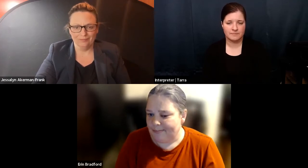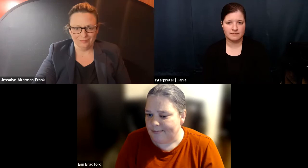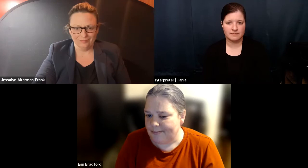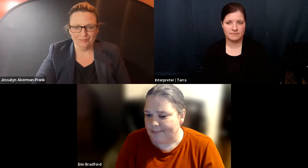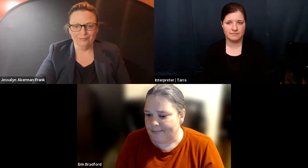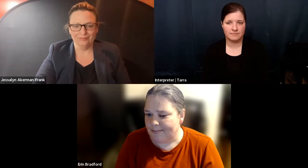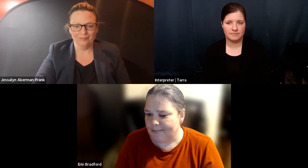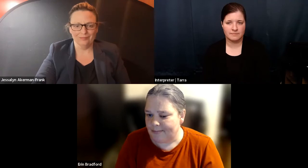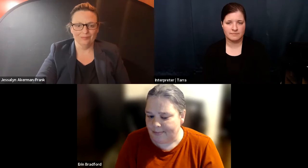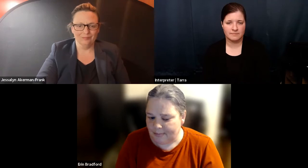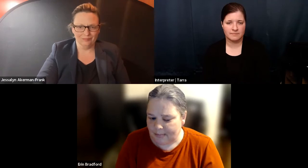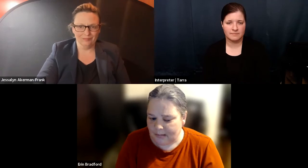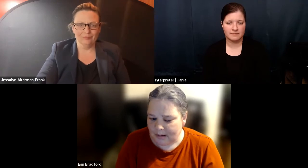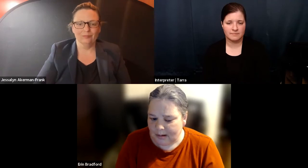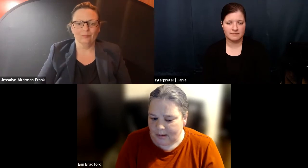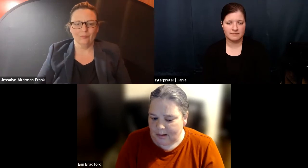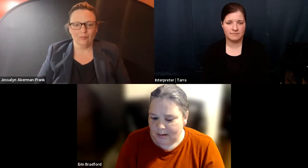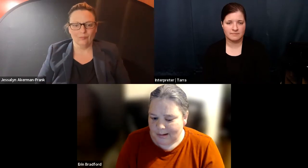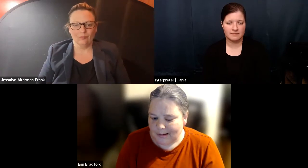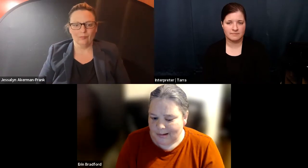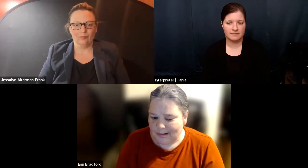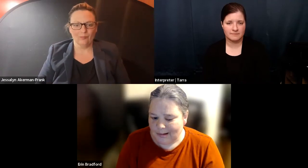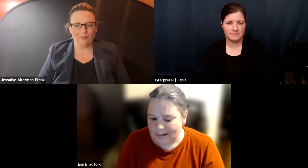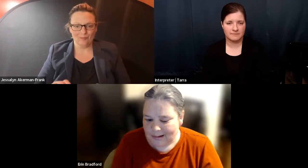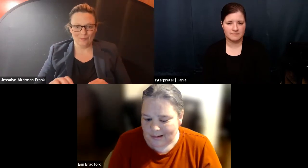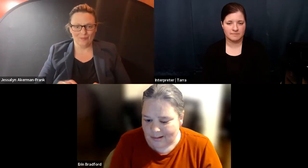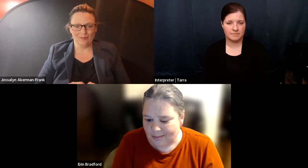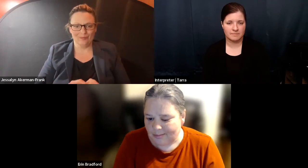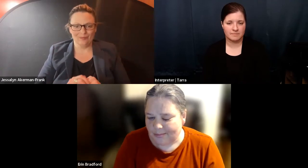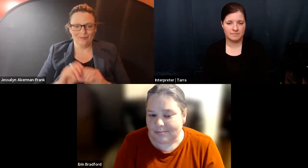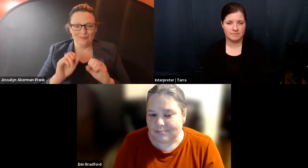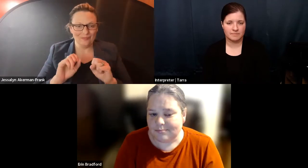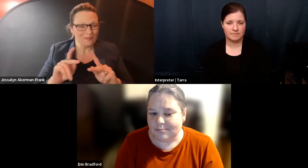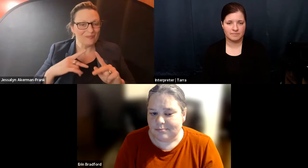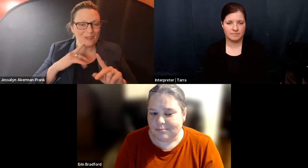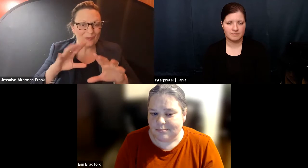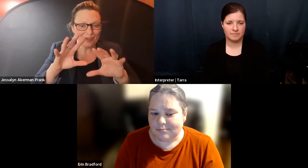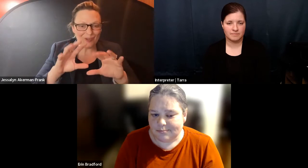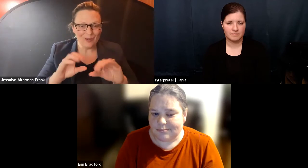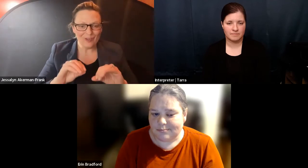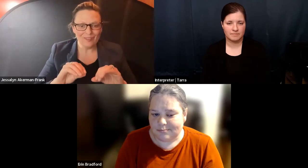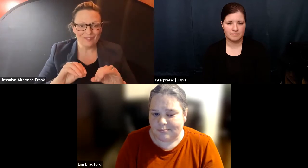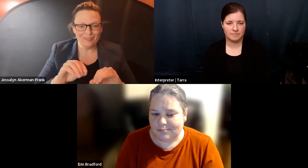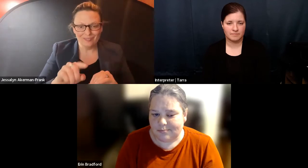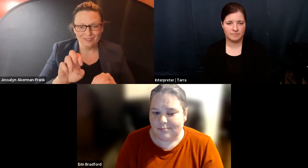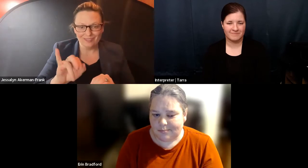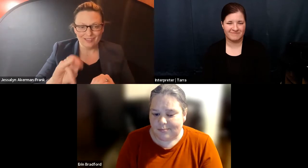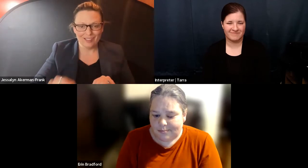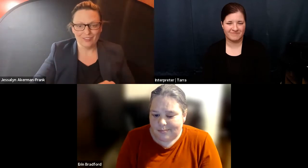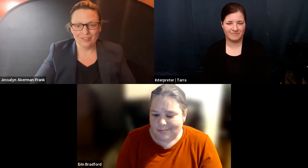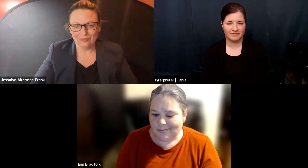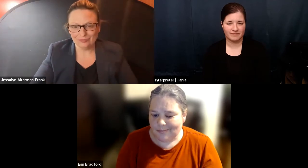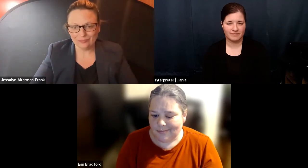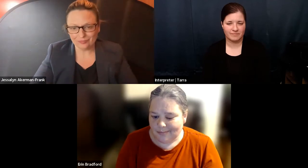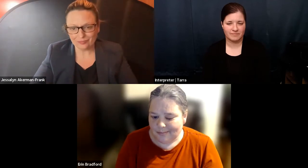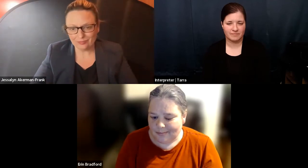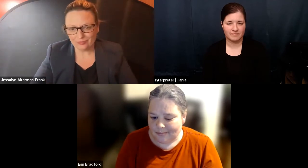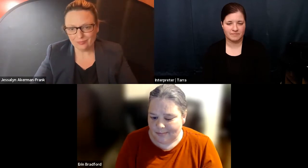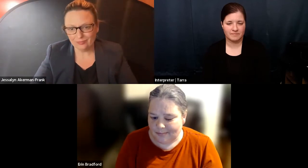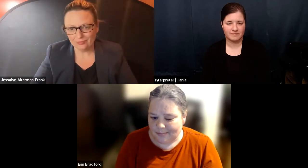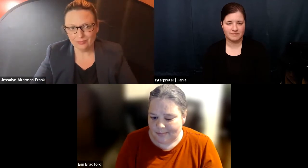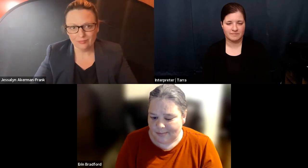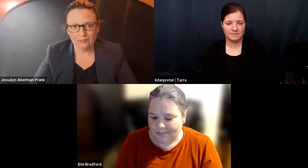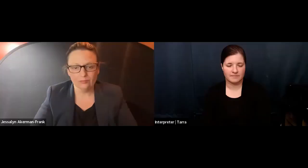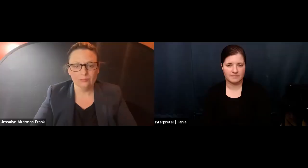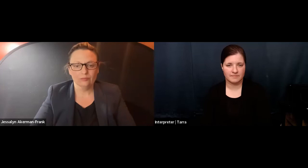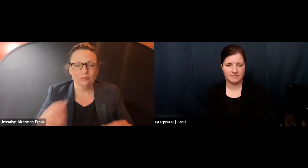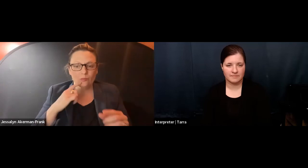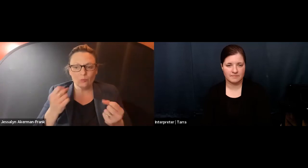And, so, that's how -- that's when I started identifying as DeafBlind at around age 36.